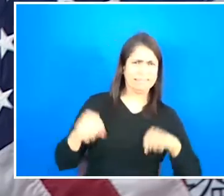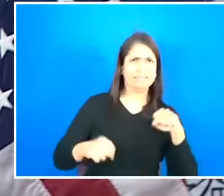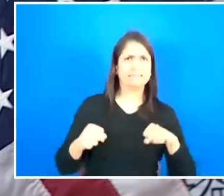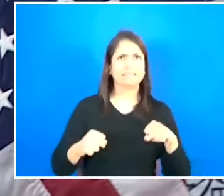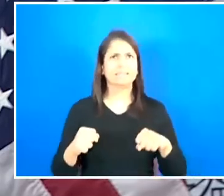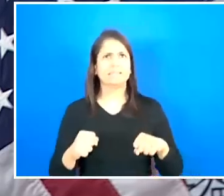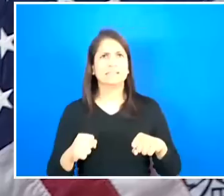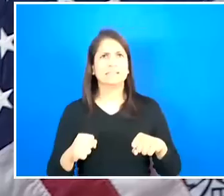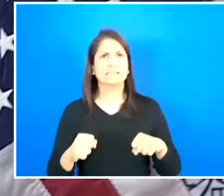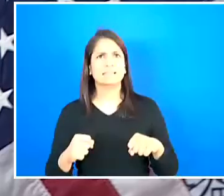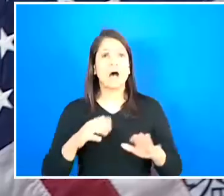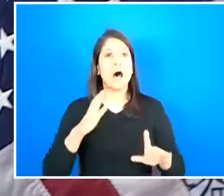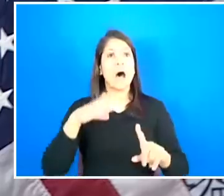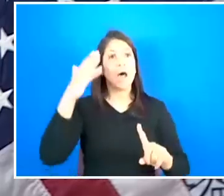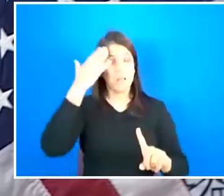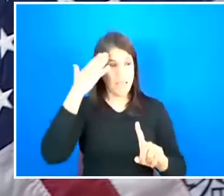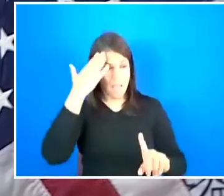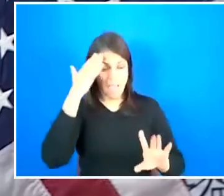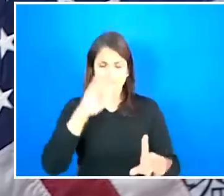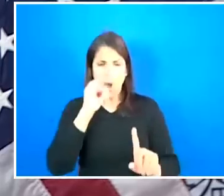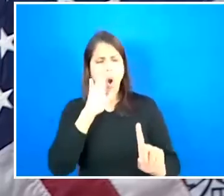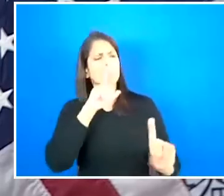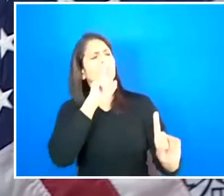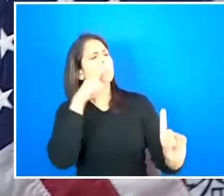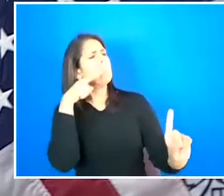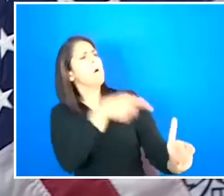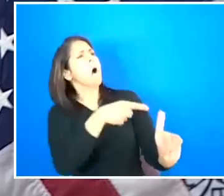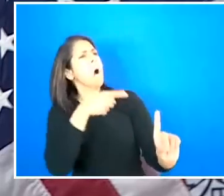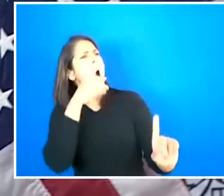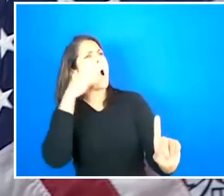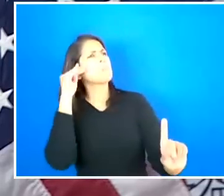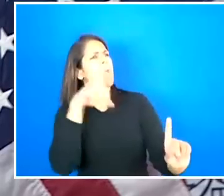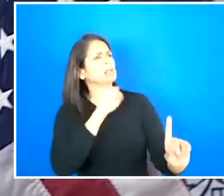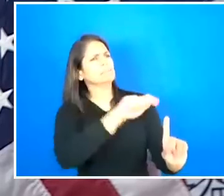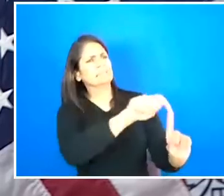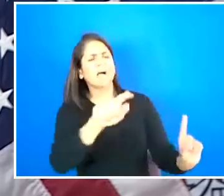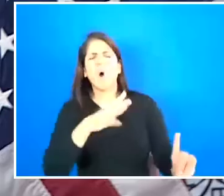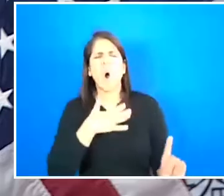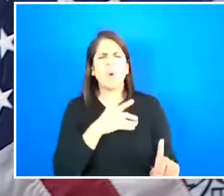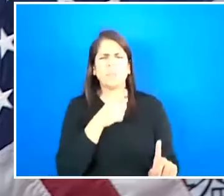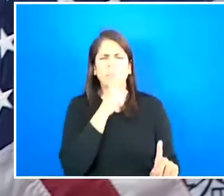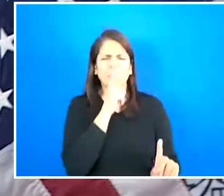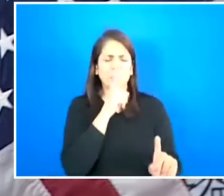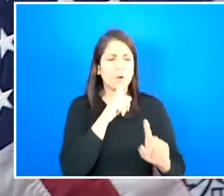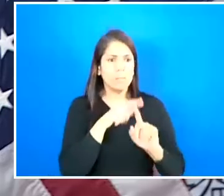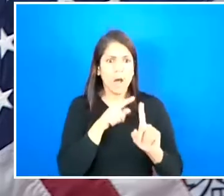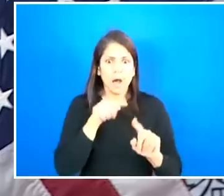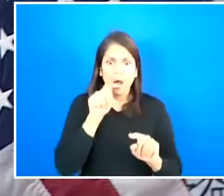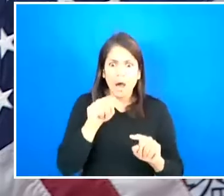TELL WNE YORKERS TO REASSURE THEM ONCE THE CITY ROPEENS THAT THE